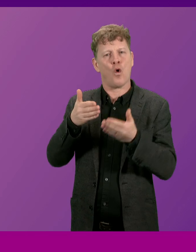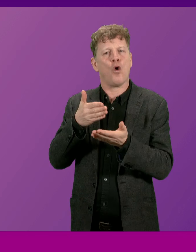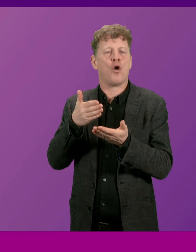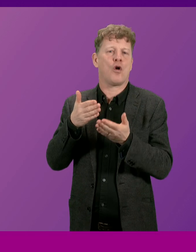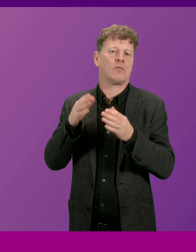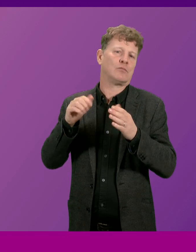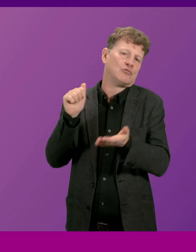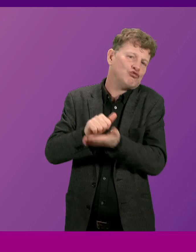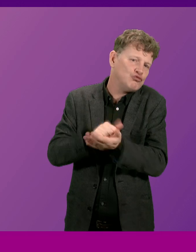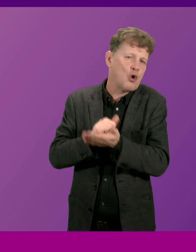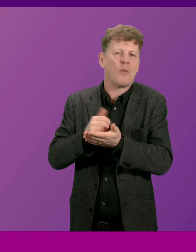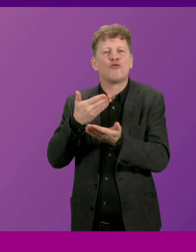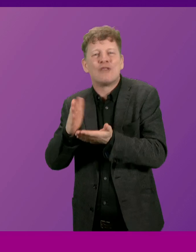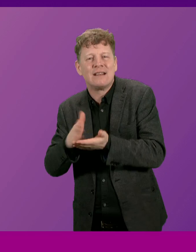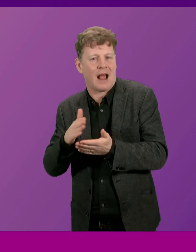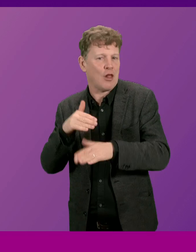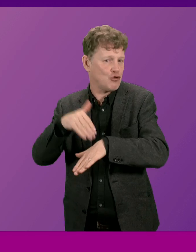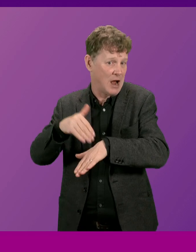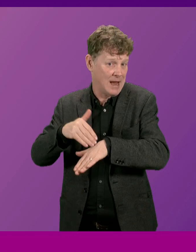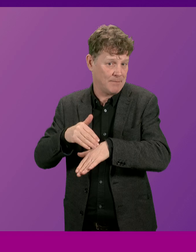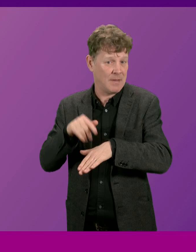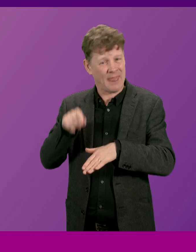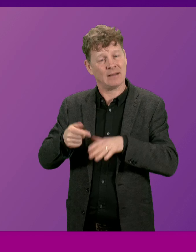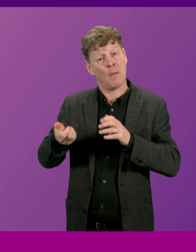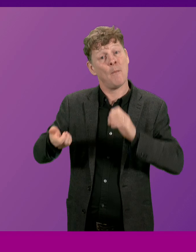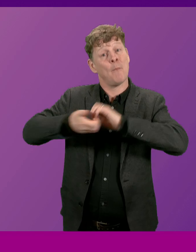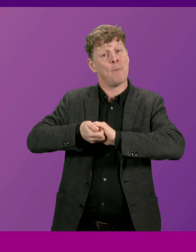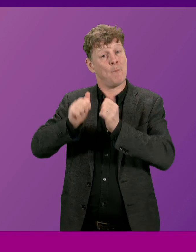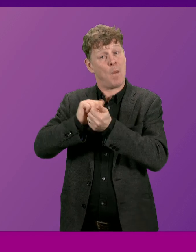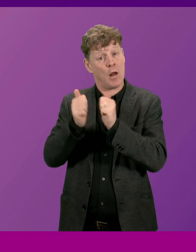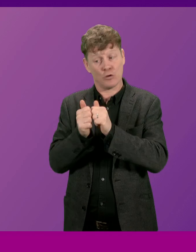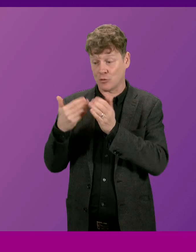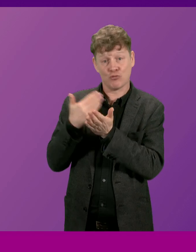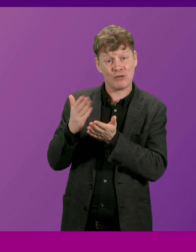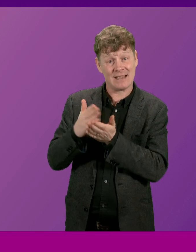which will be taken forward as a partnership between the retail sector and the police.